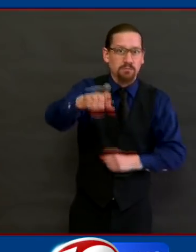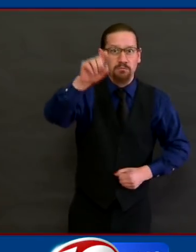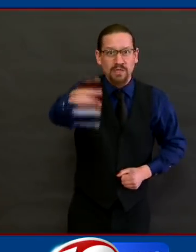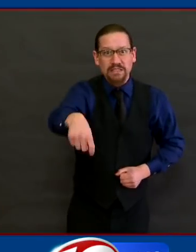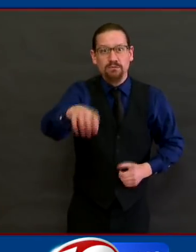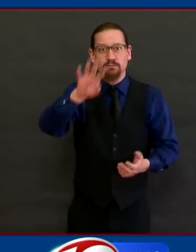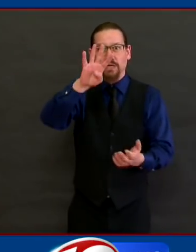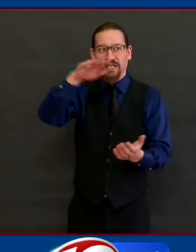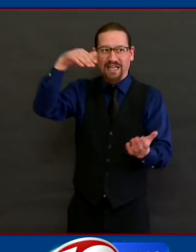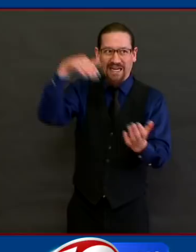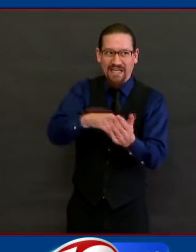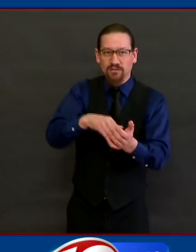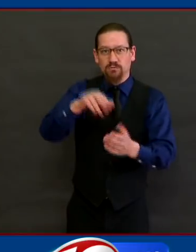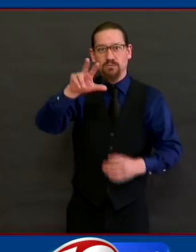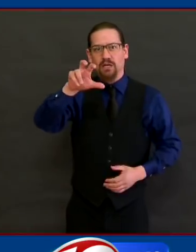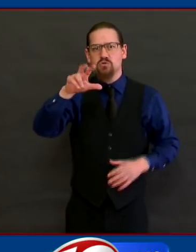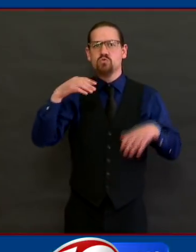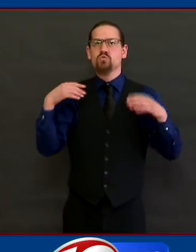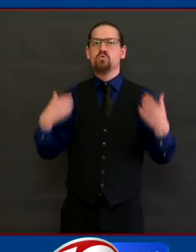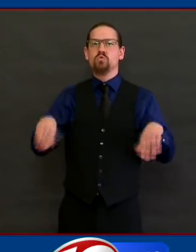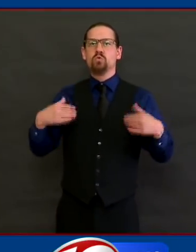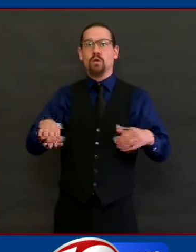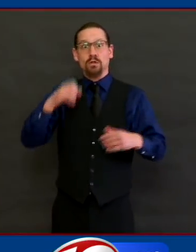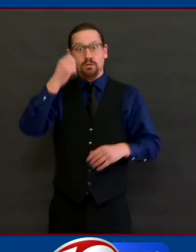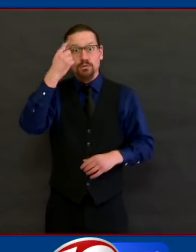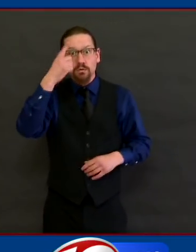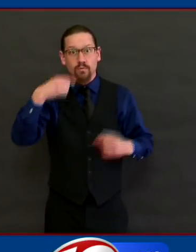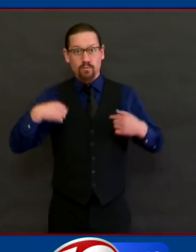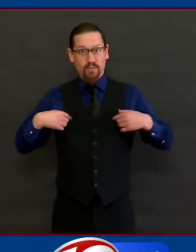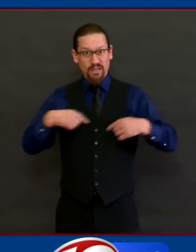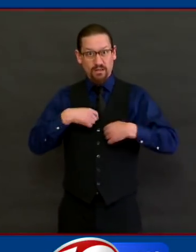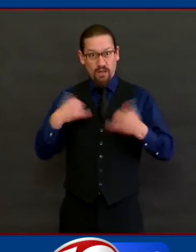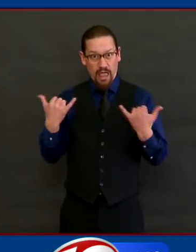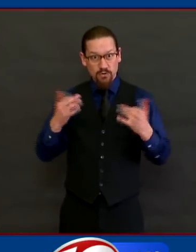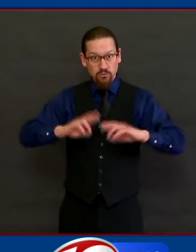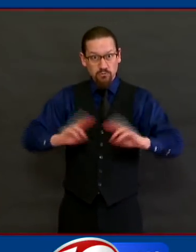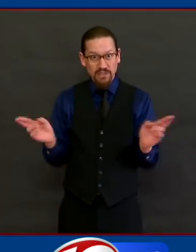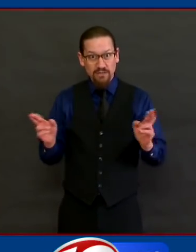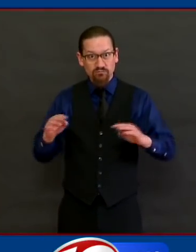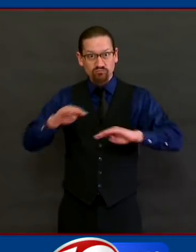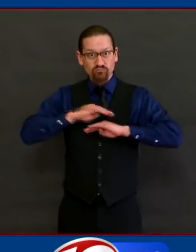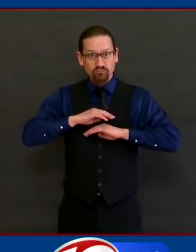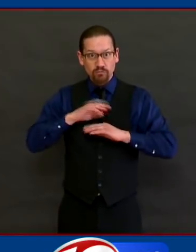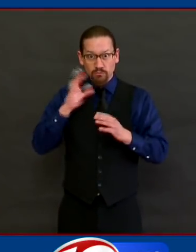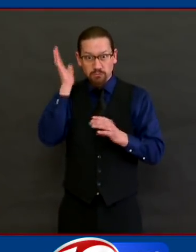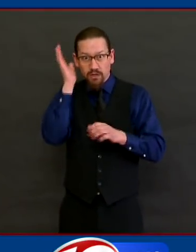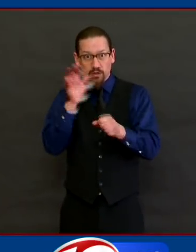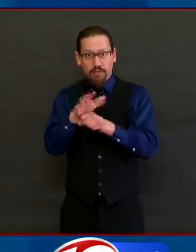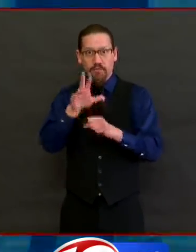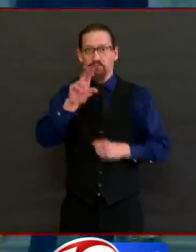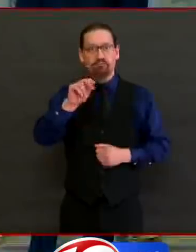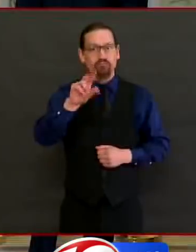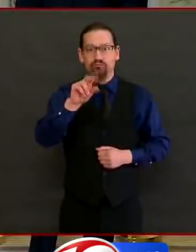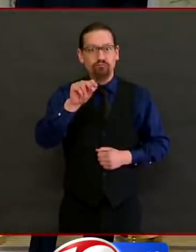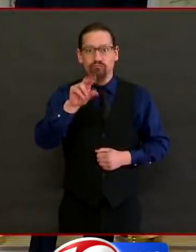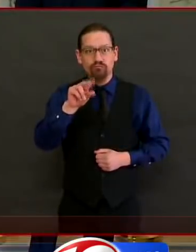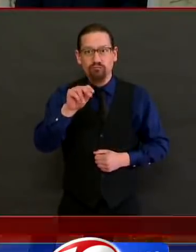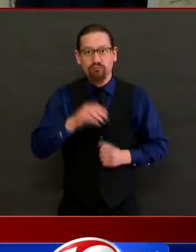HARD TO MAKE SURE THAT WE WON'T HAVE THAT MANY BEDS. I -- WE ARE NOT QUITE THERE YET.